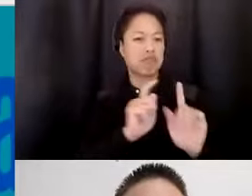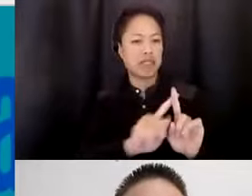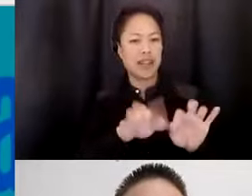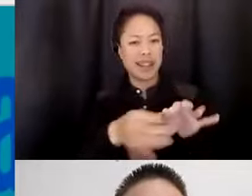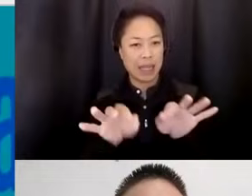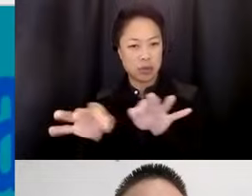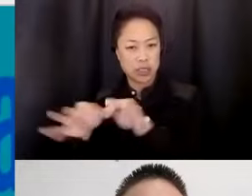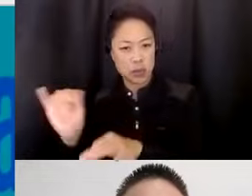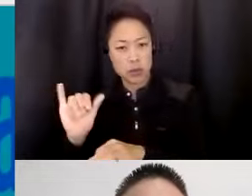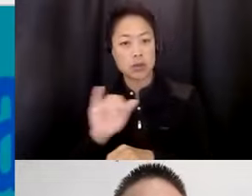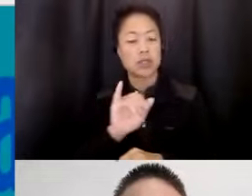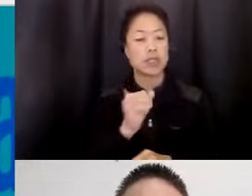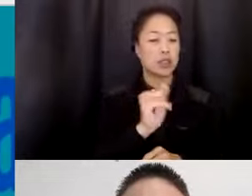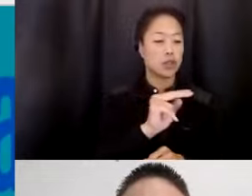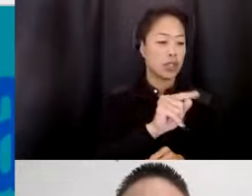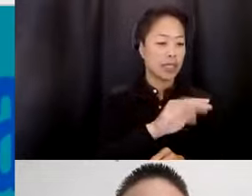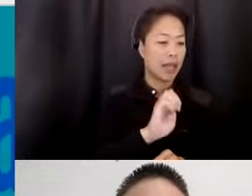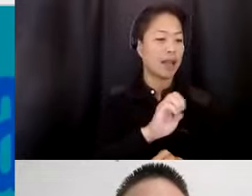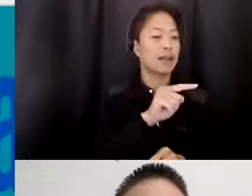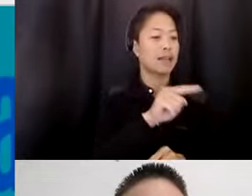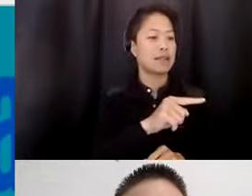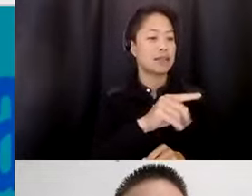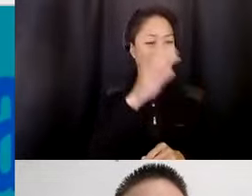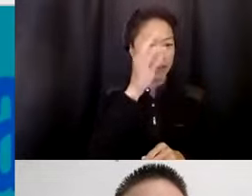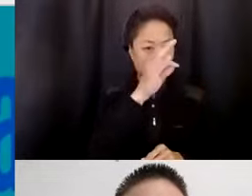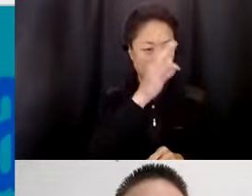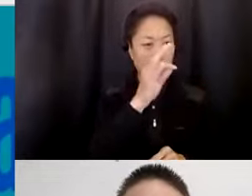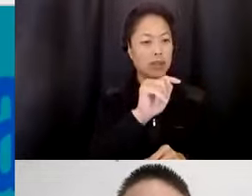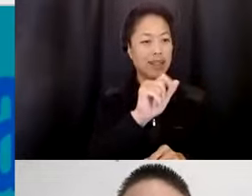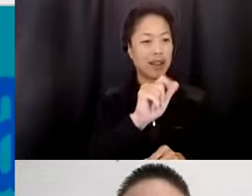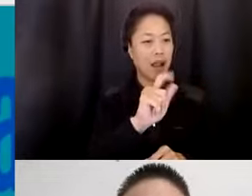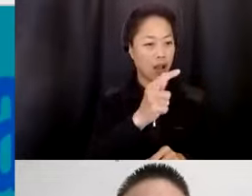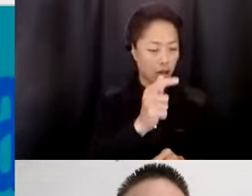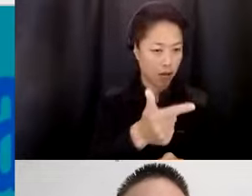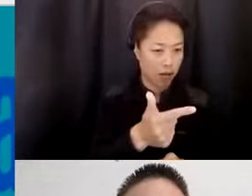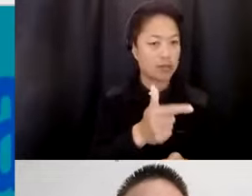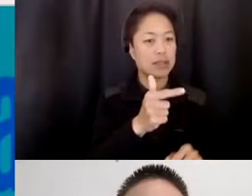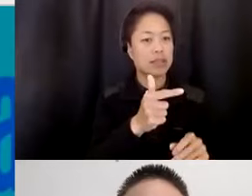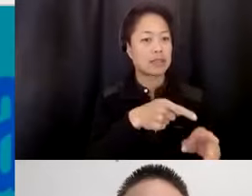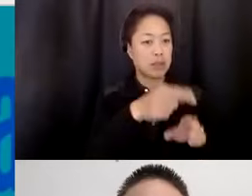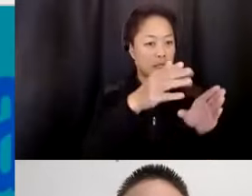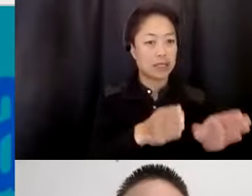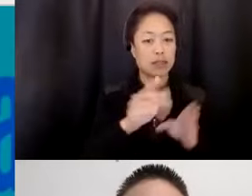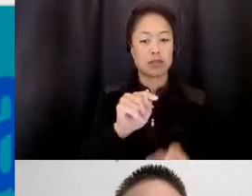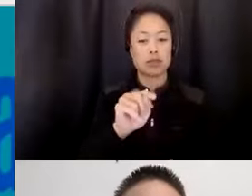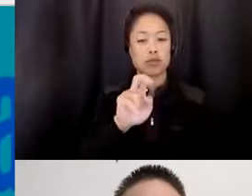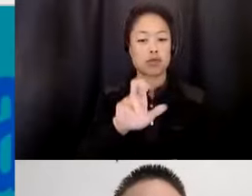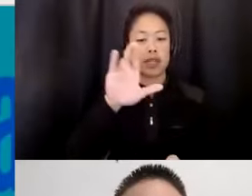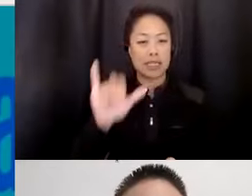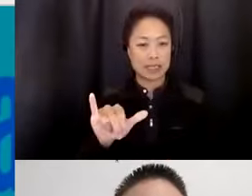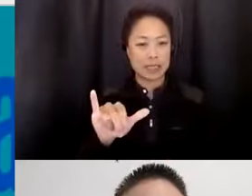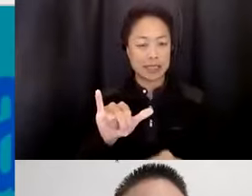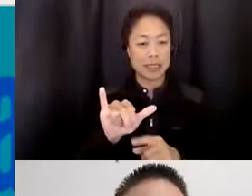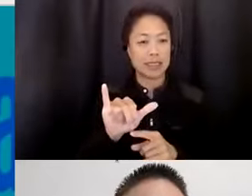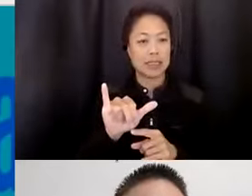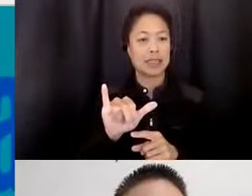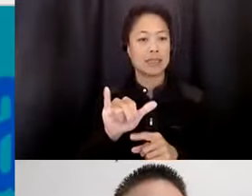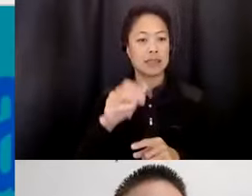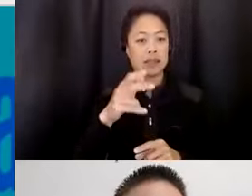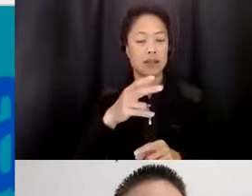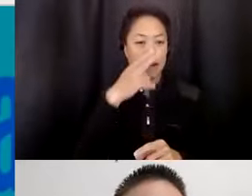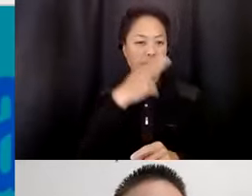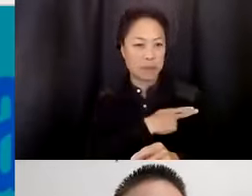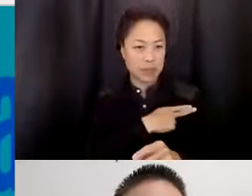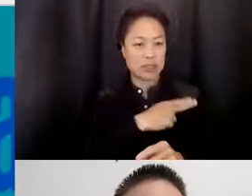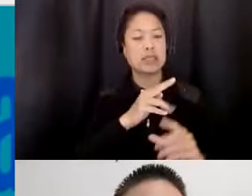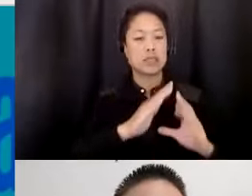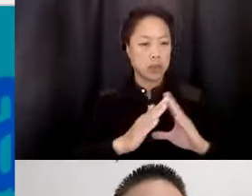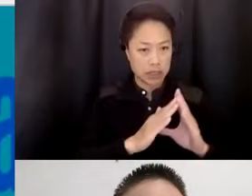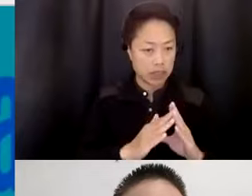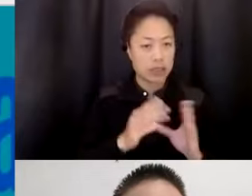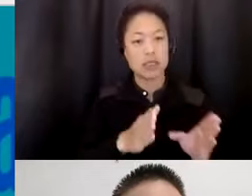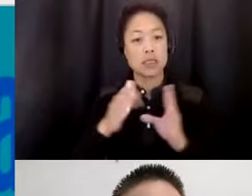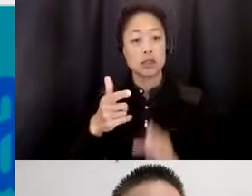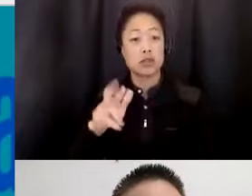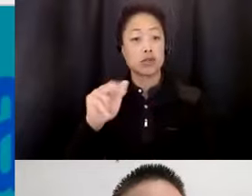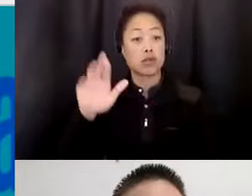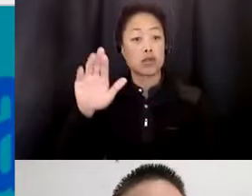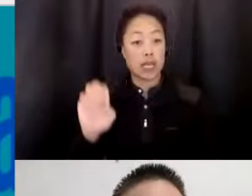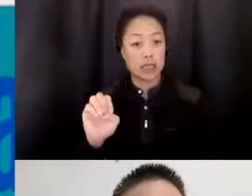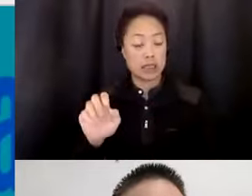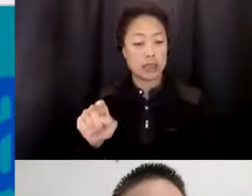is our Tagalog/Filipino specialist and Tracy Le is from our Vietnamese communities. Grace Thaw is